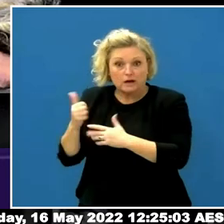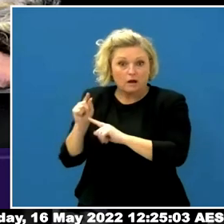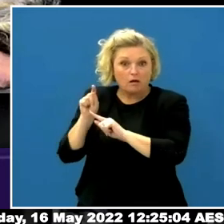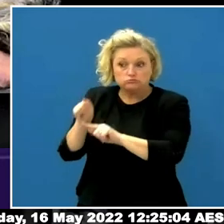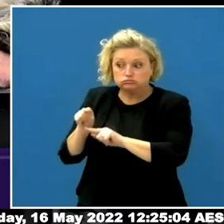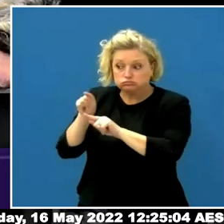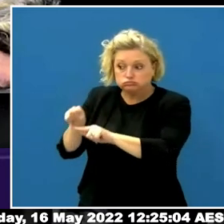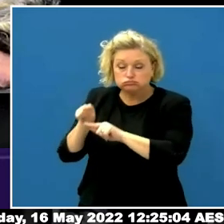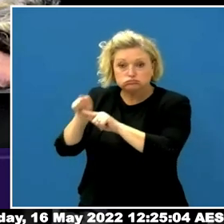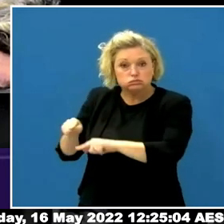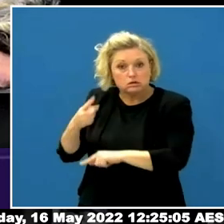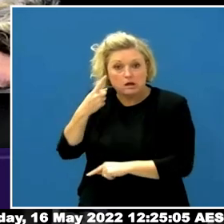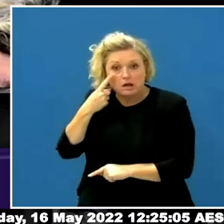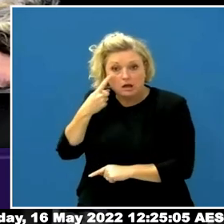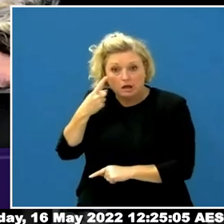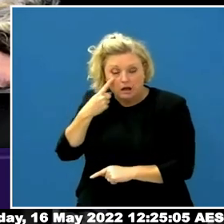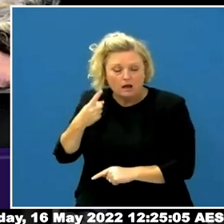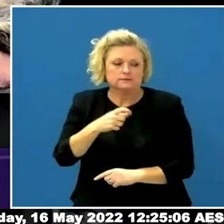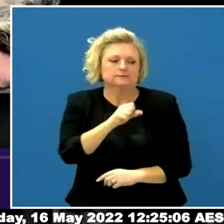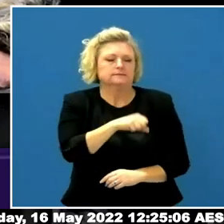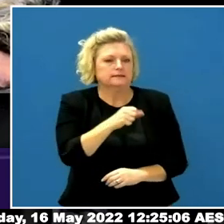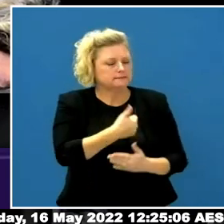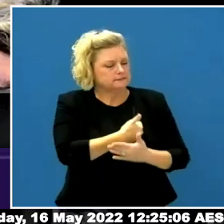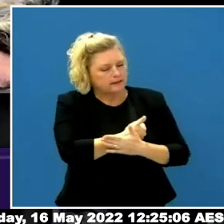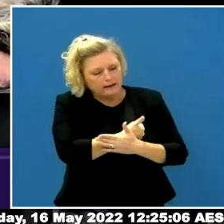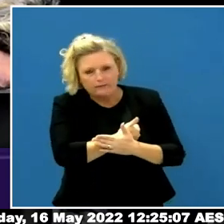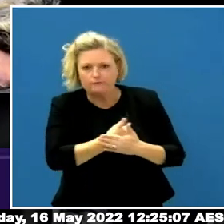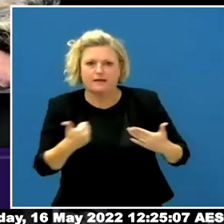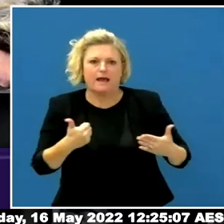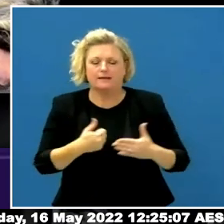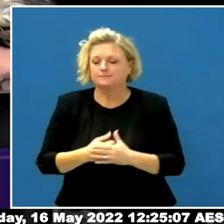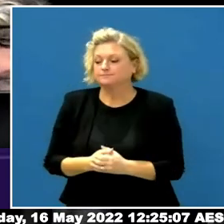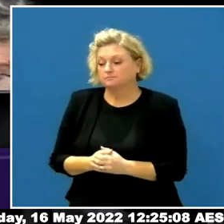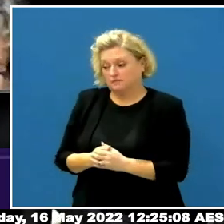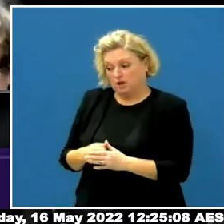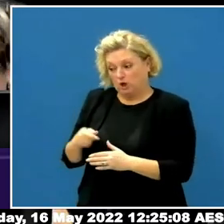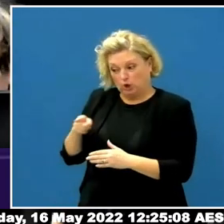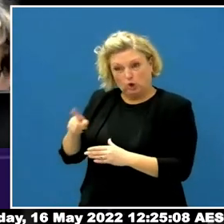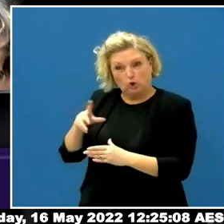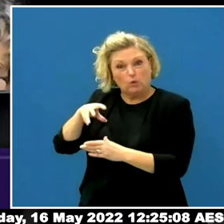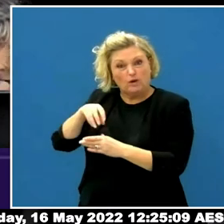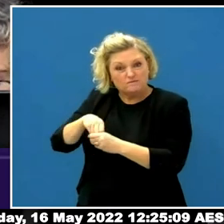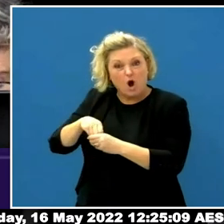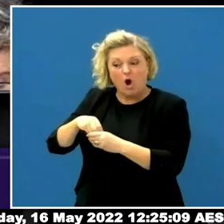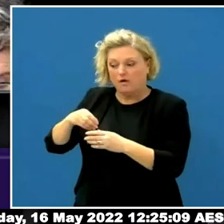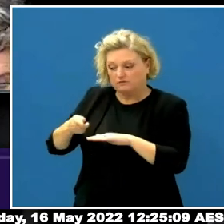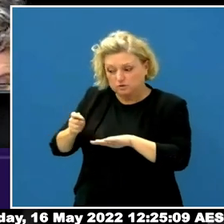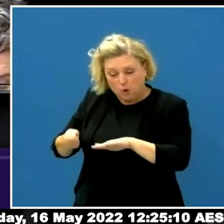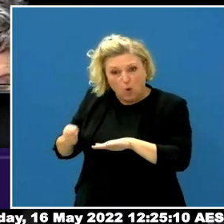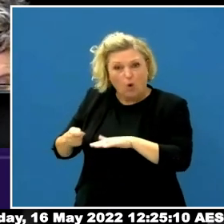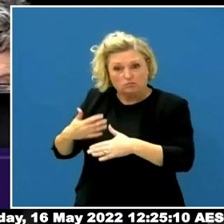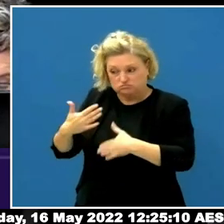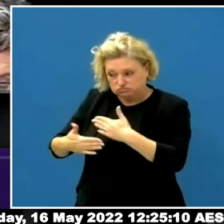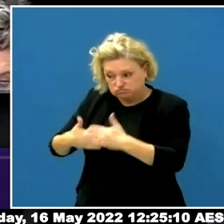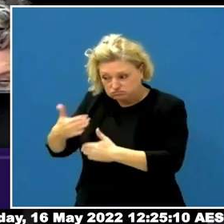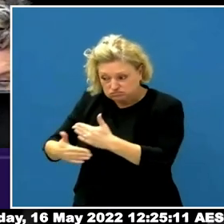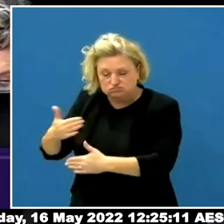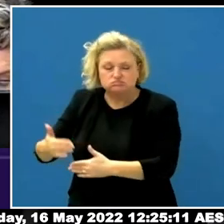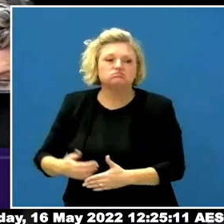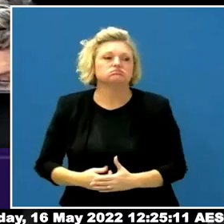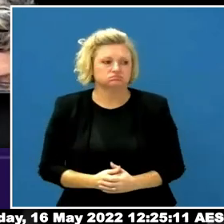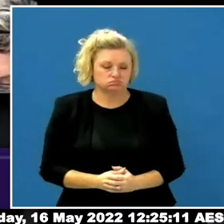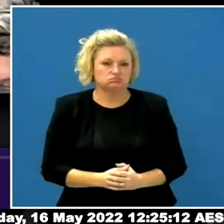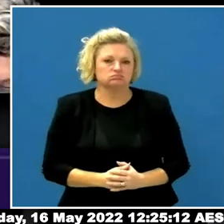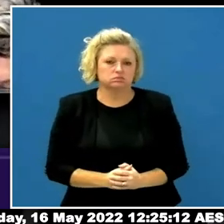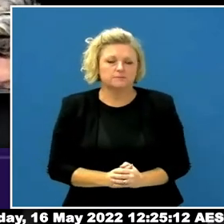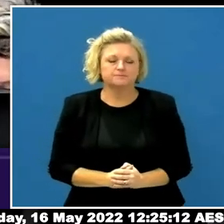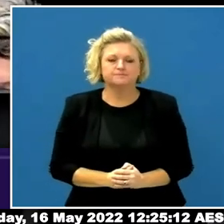No. MR FOGARTY: Alright. Did Afford ever raise with you any offer of